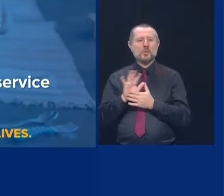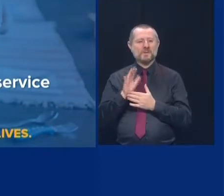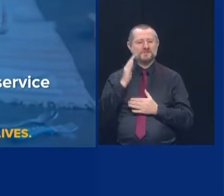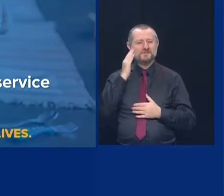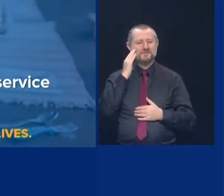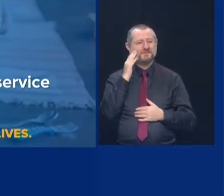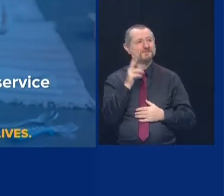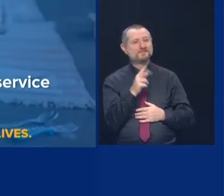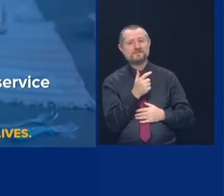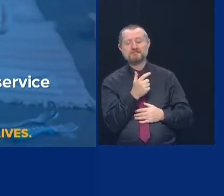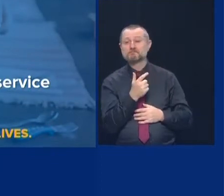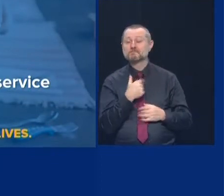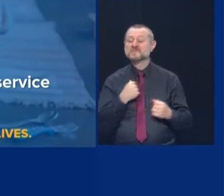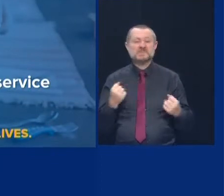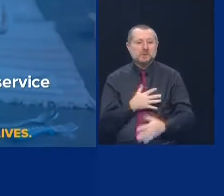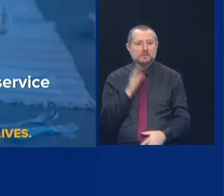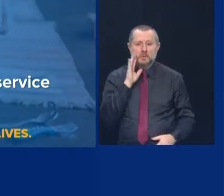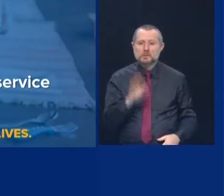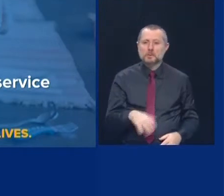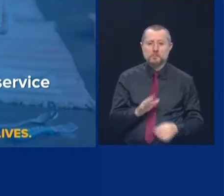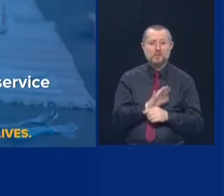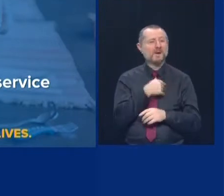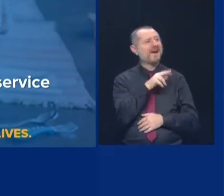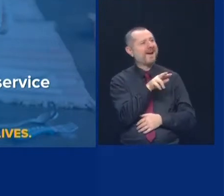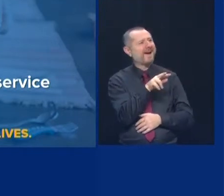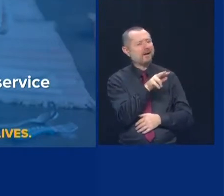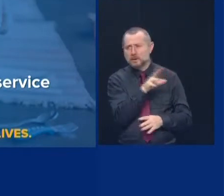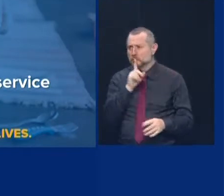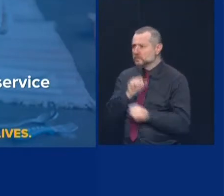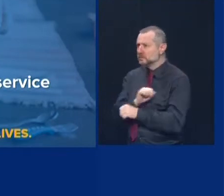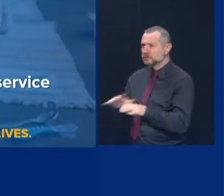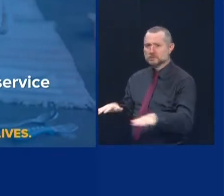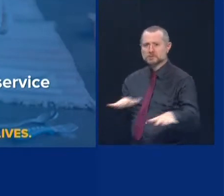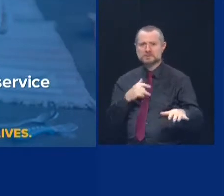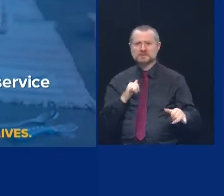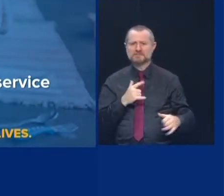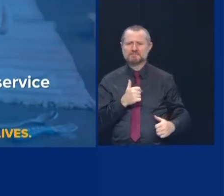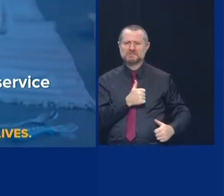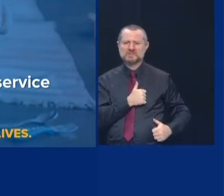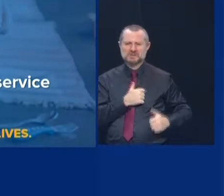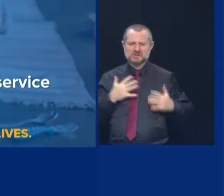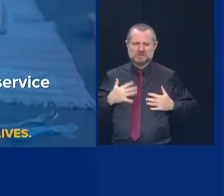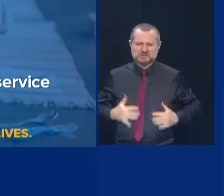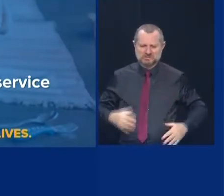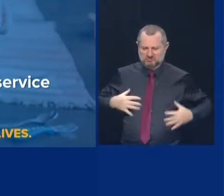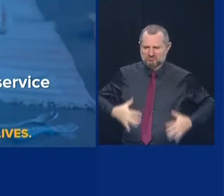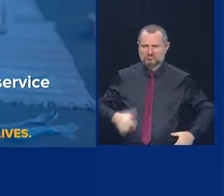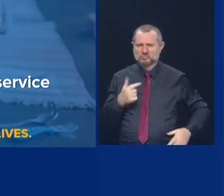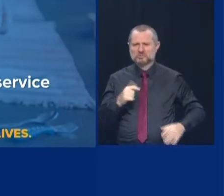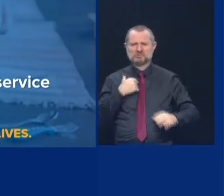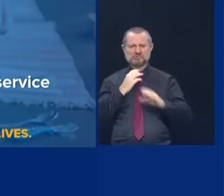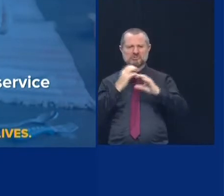AND I SAW FEAR IN THEIR EYES. IT WAS LIKE A STAGE FROM A